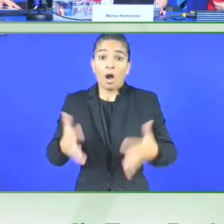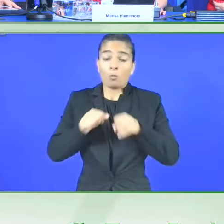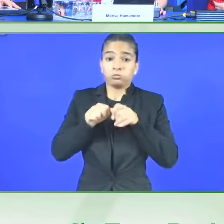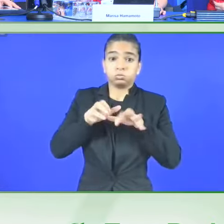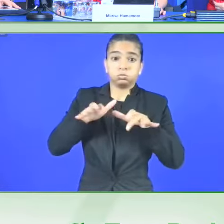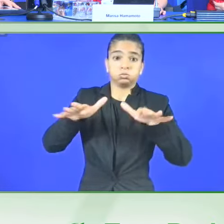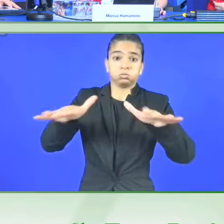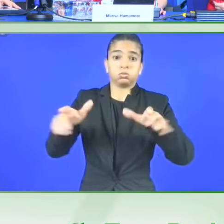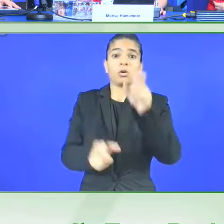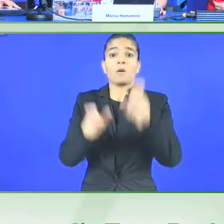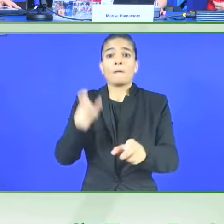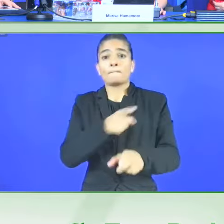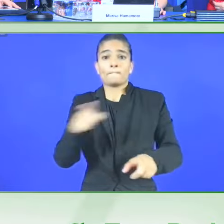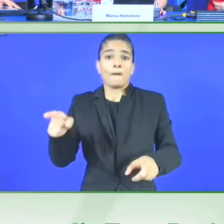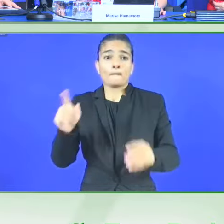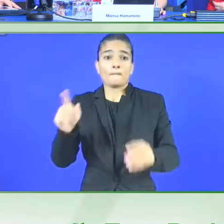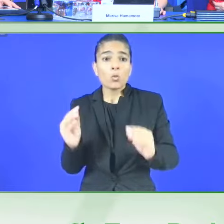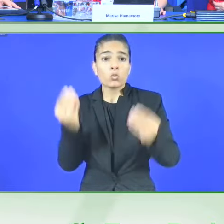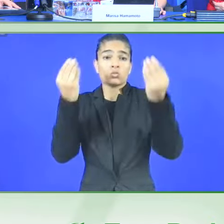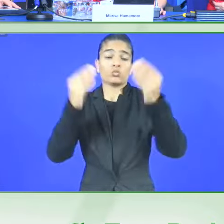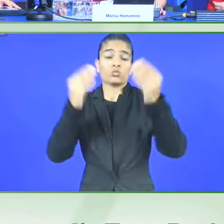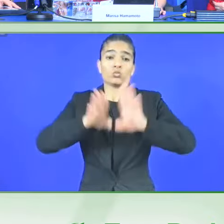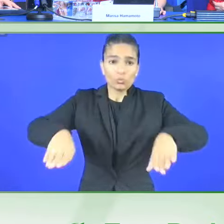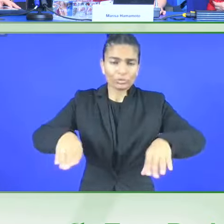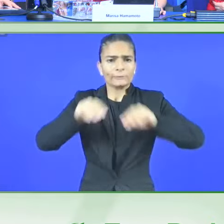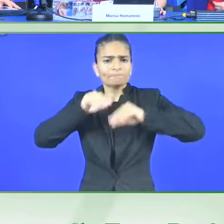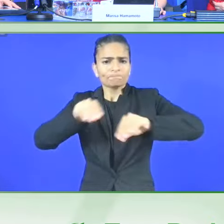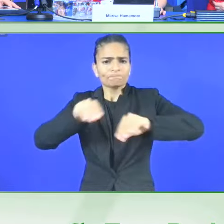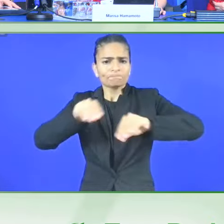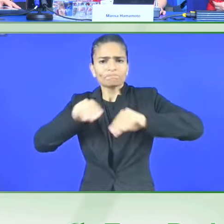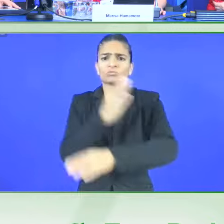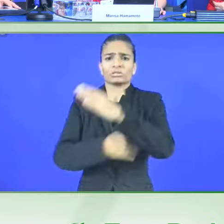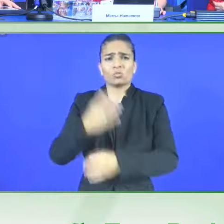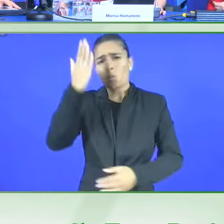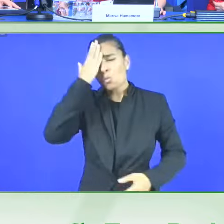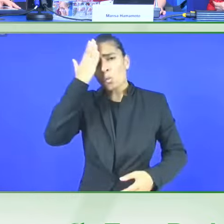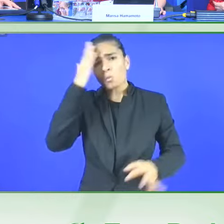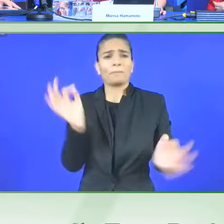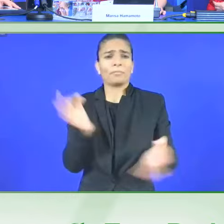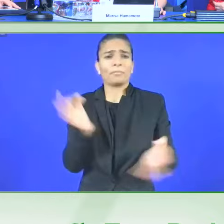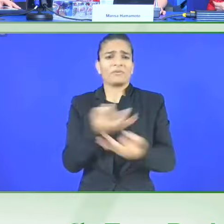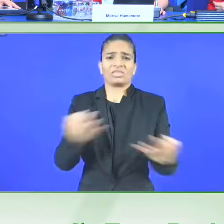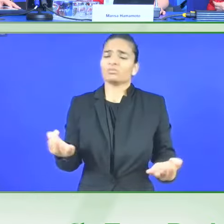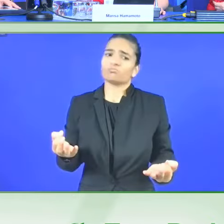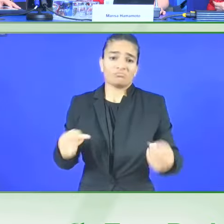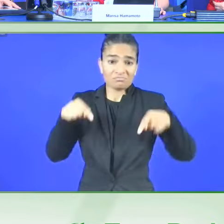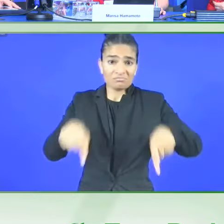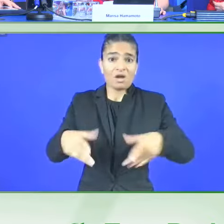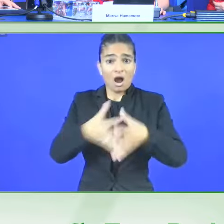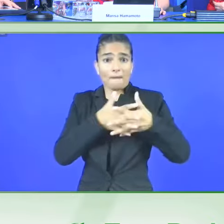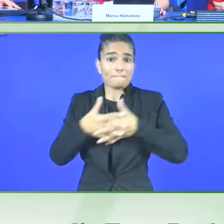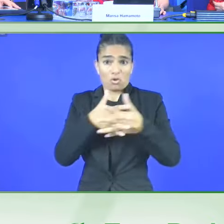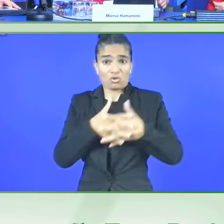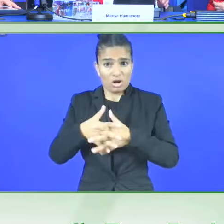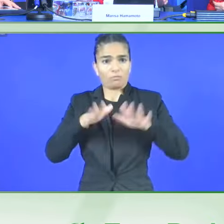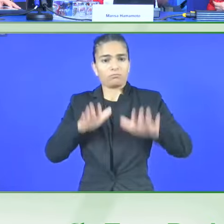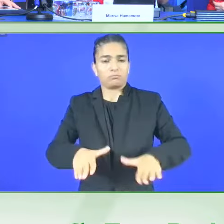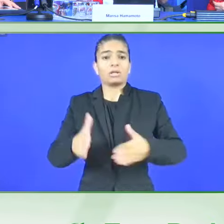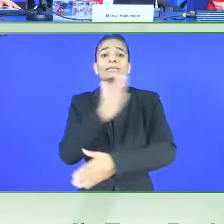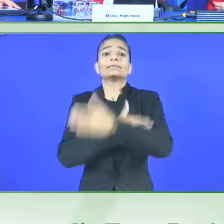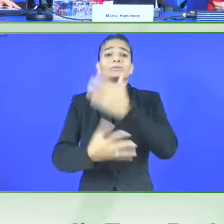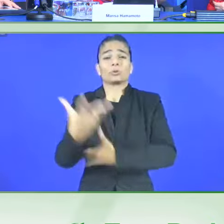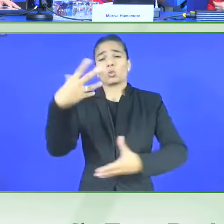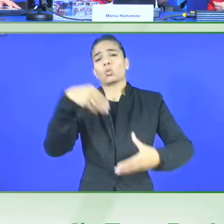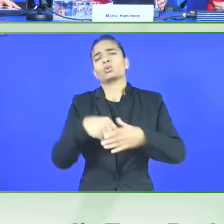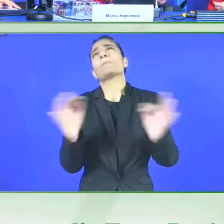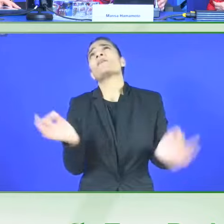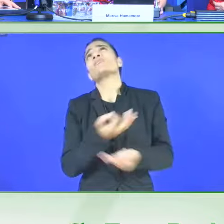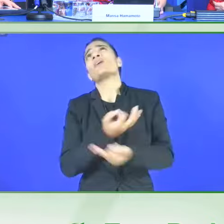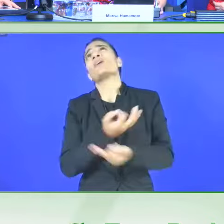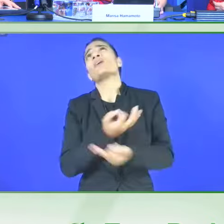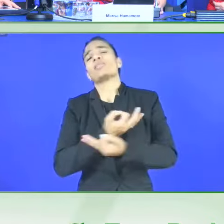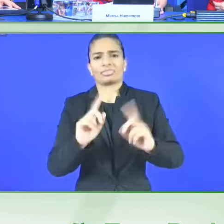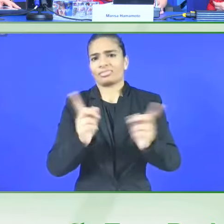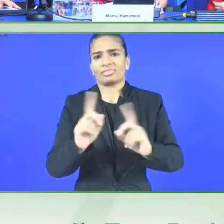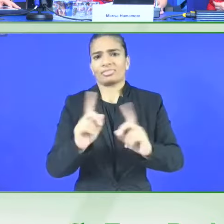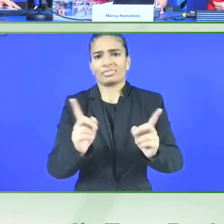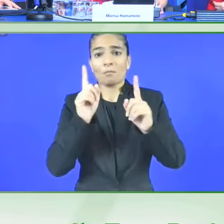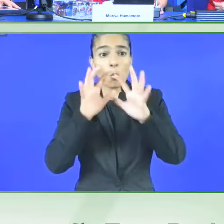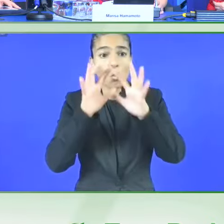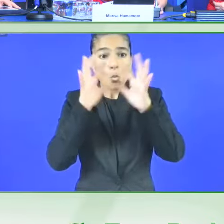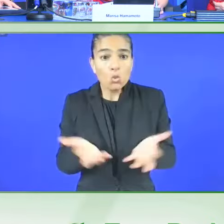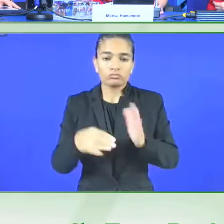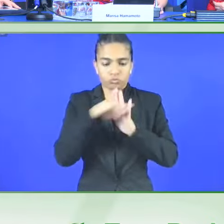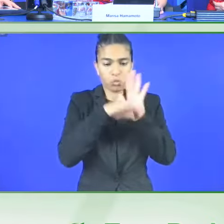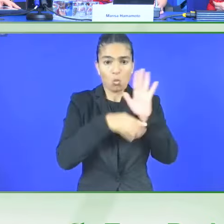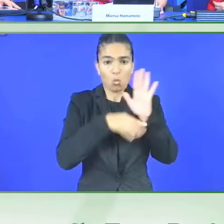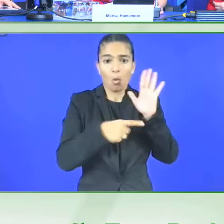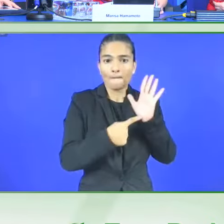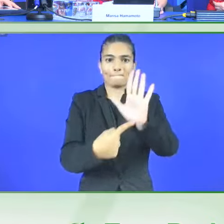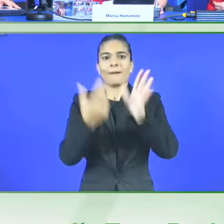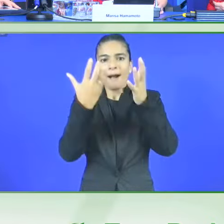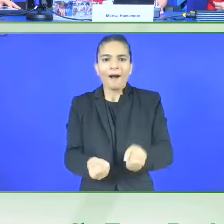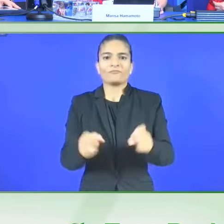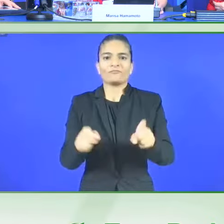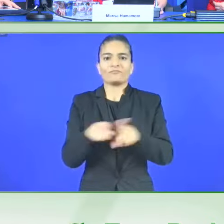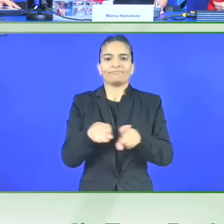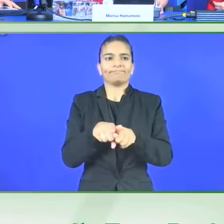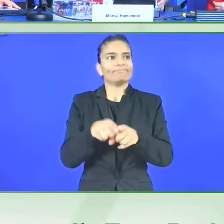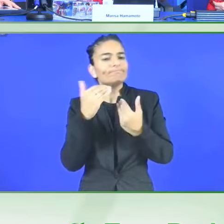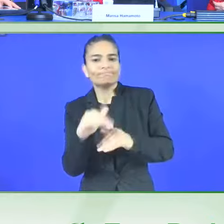I do one, before I go on with my presentation, I do want to confirm who was in the room,